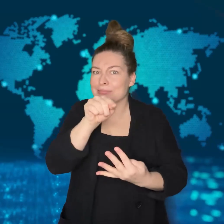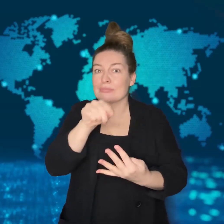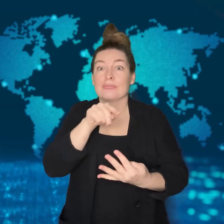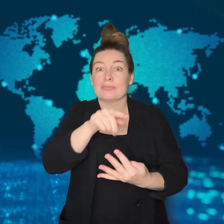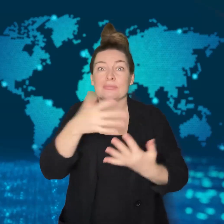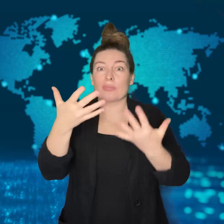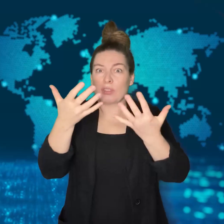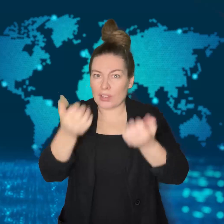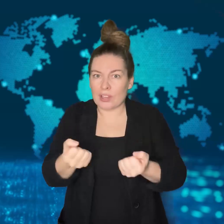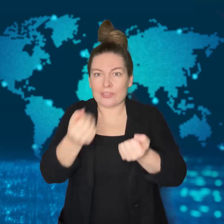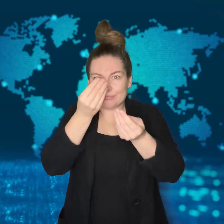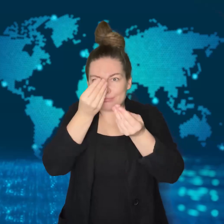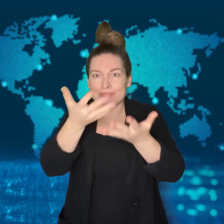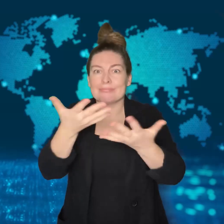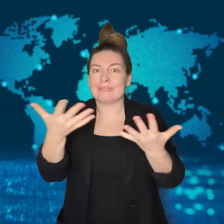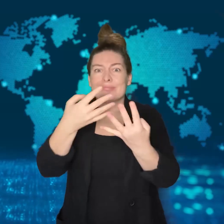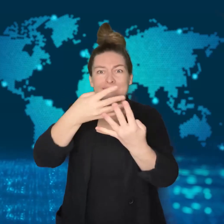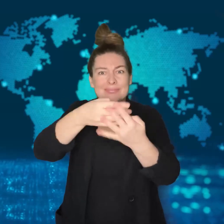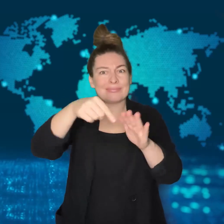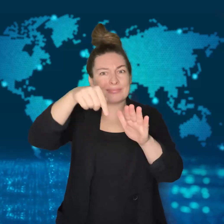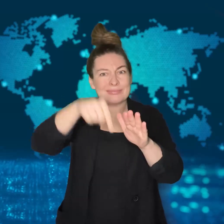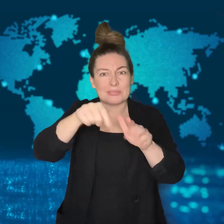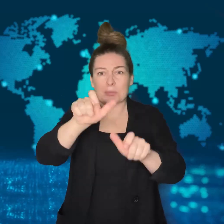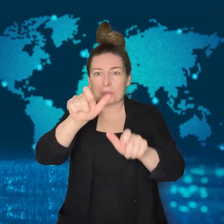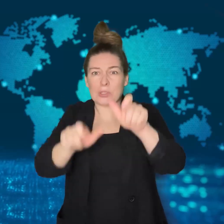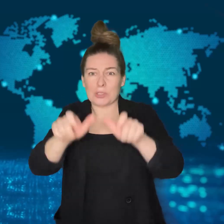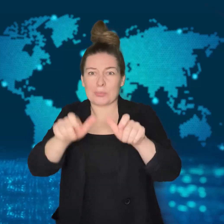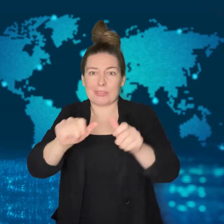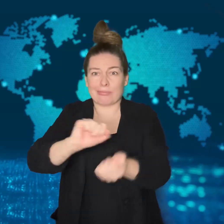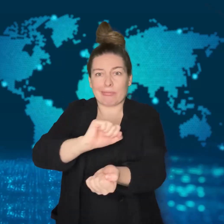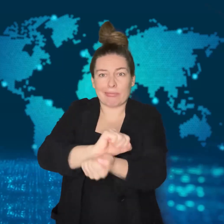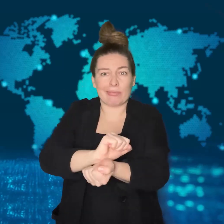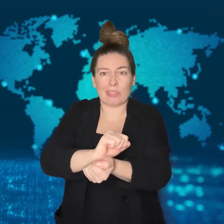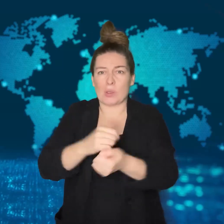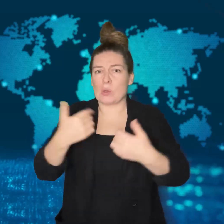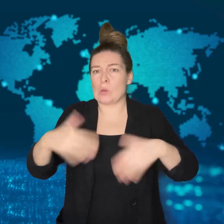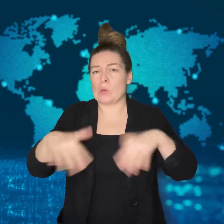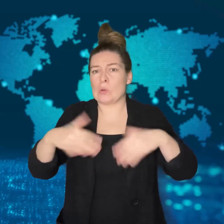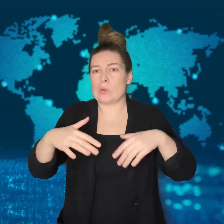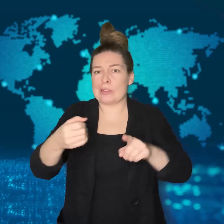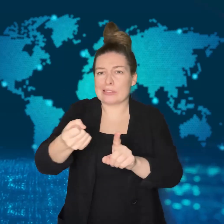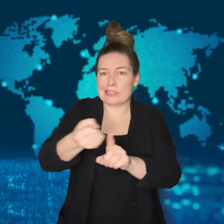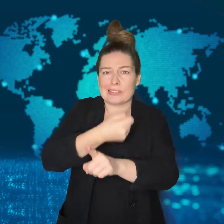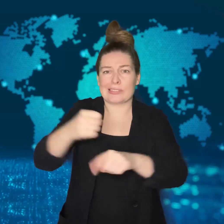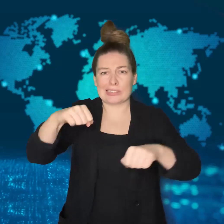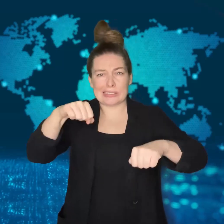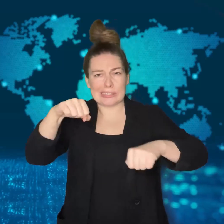Saydnaya prison looking for their missing relatives.